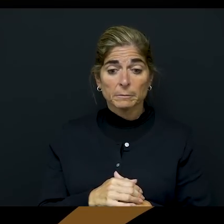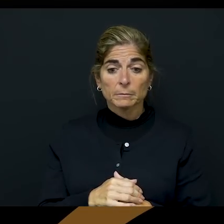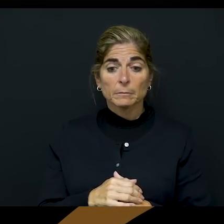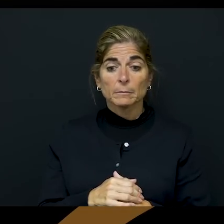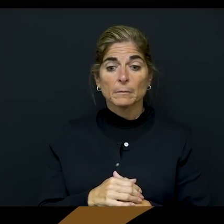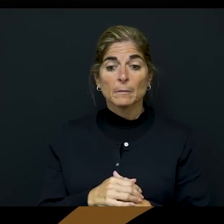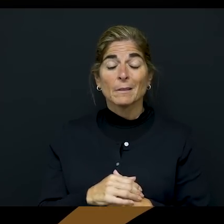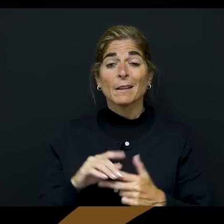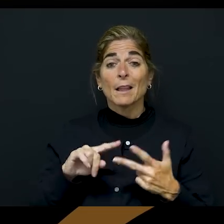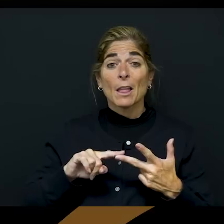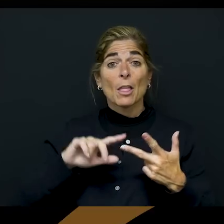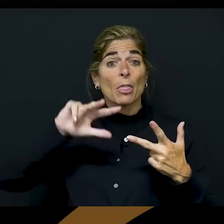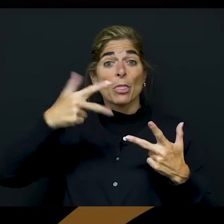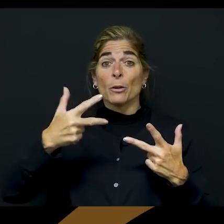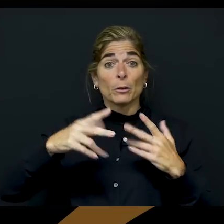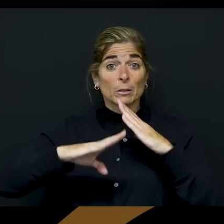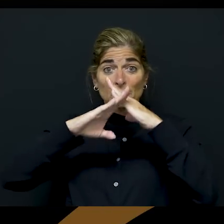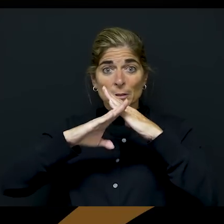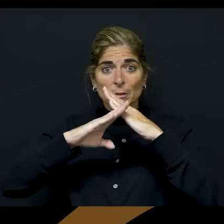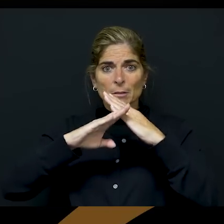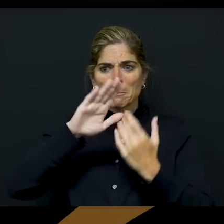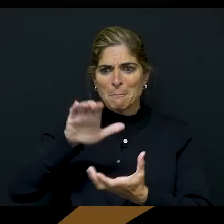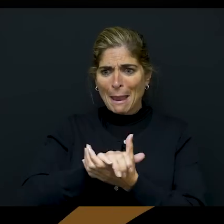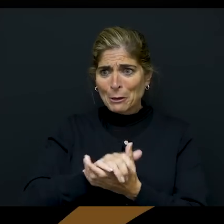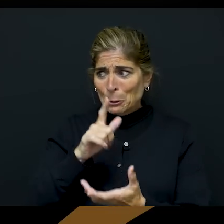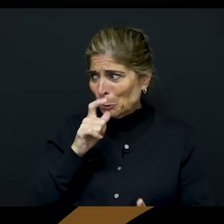My third hurdle was to find someone to marry.